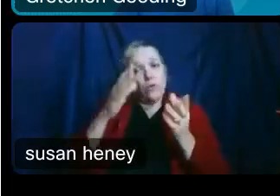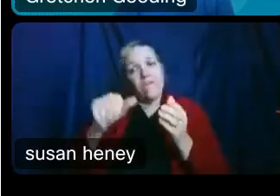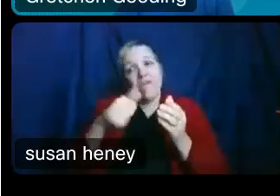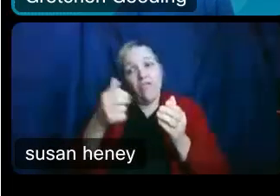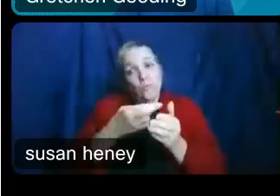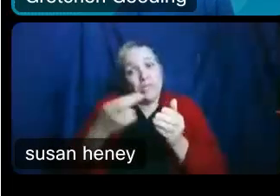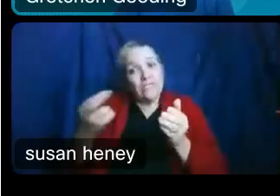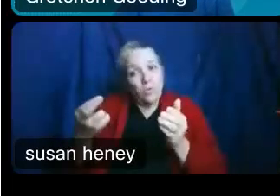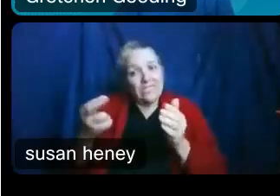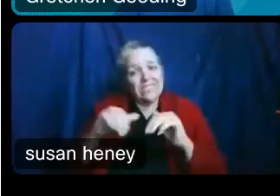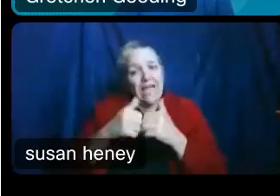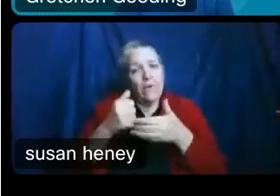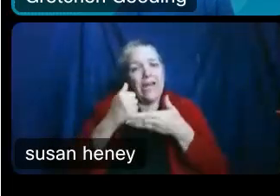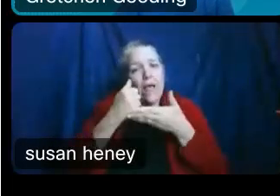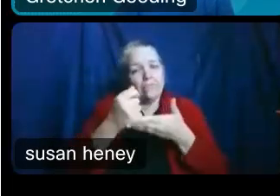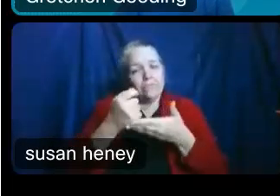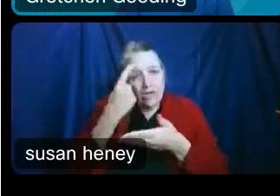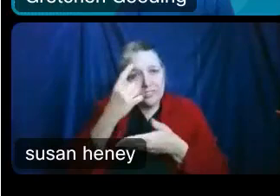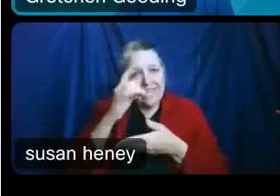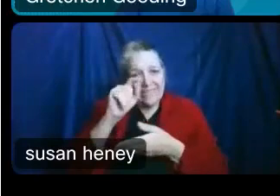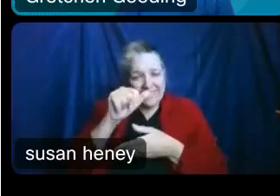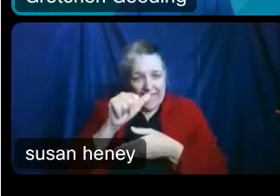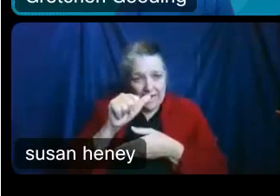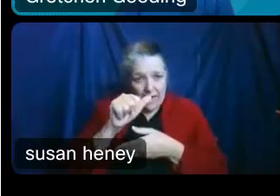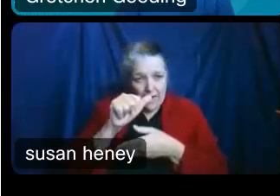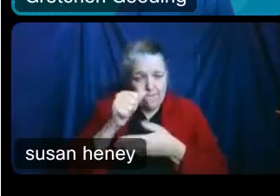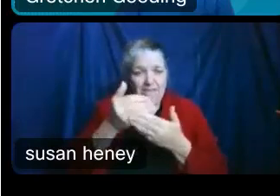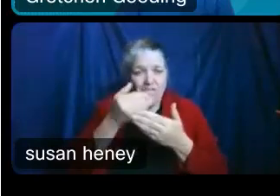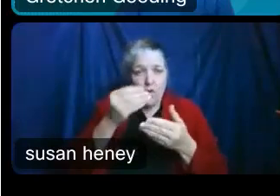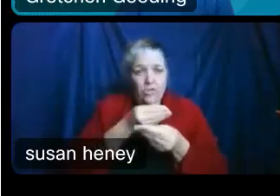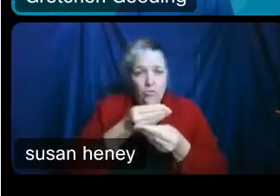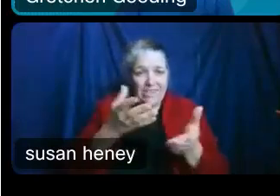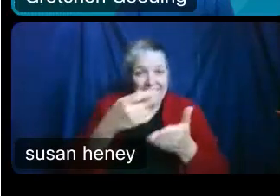the data in anticipation for the release next week.